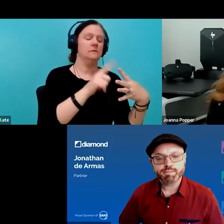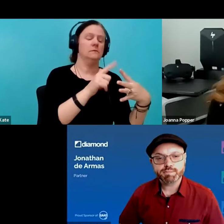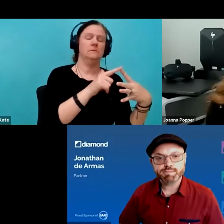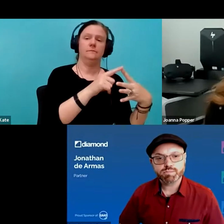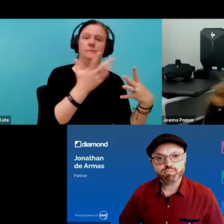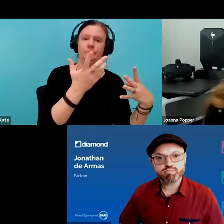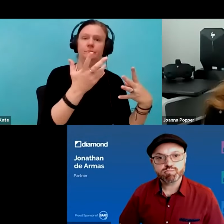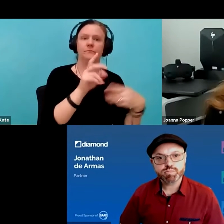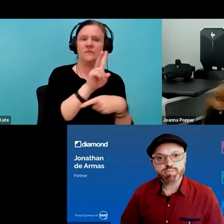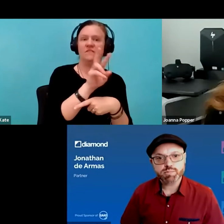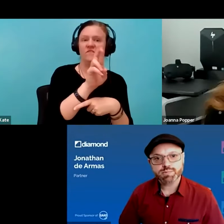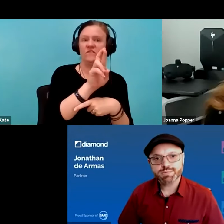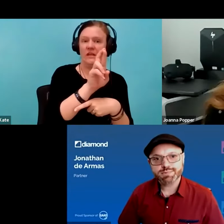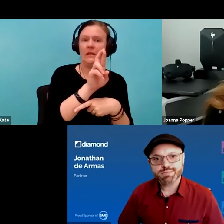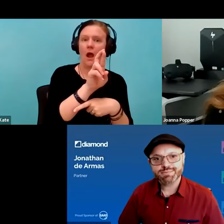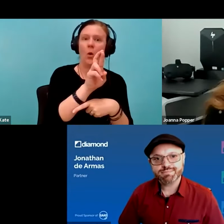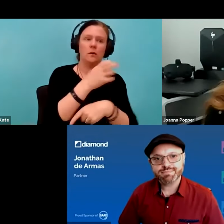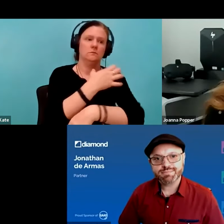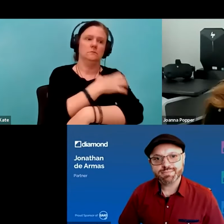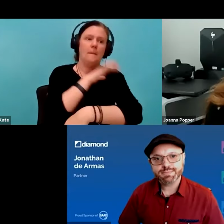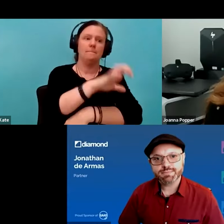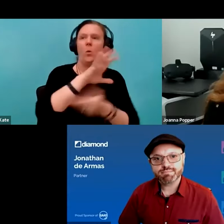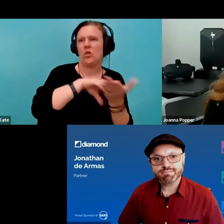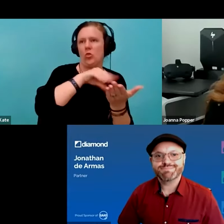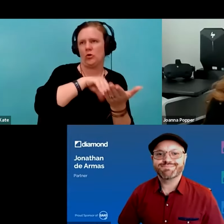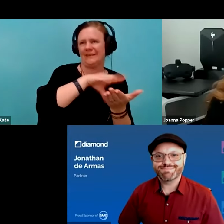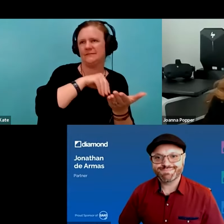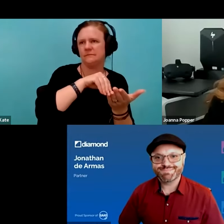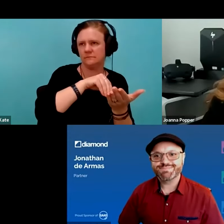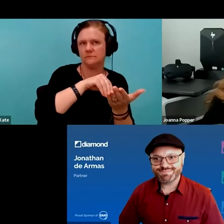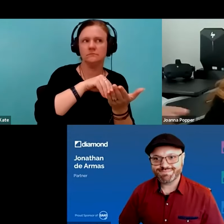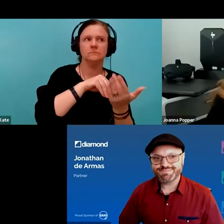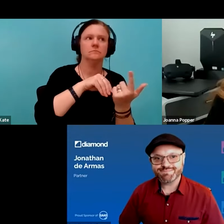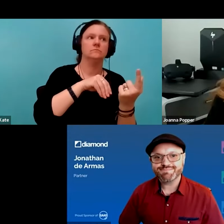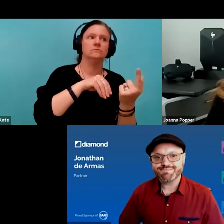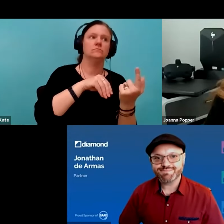is VR and power empowering learning and so that can be both in the enterprise.